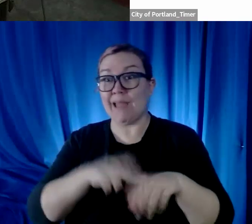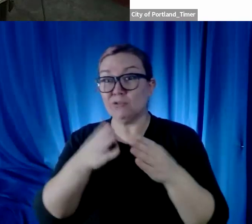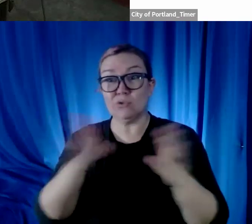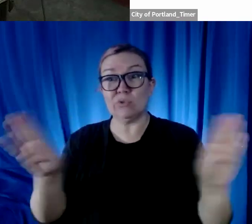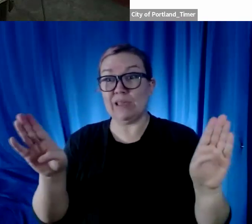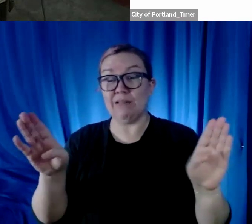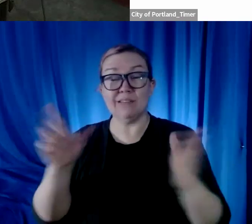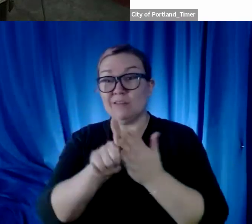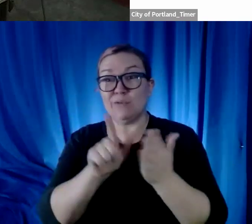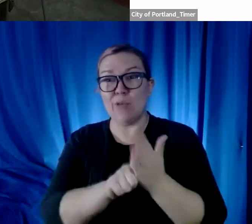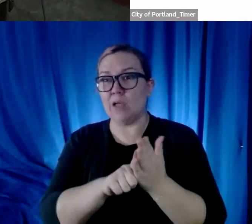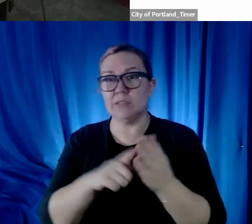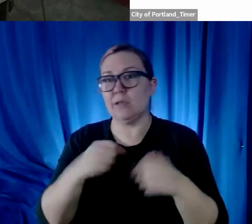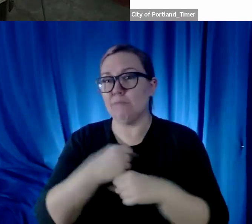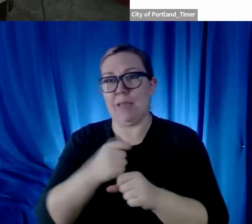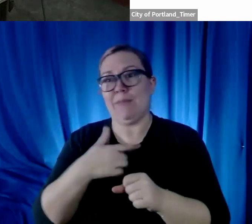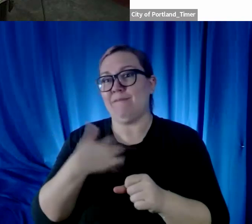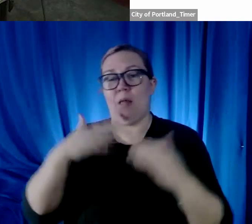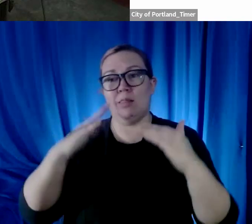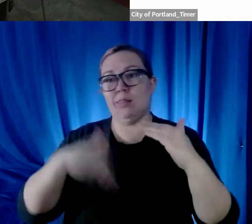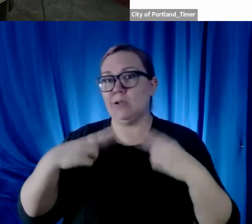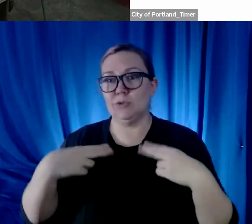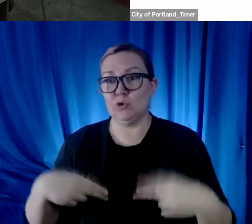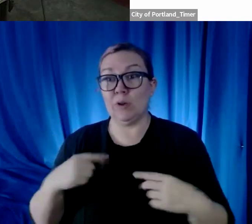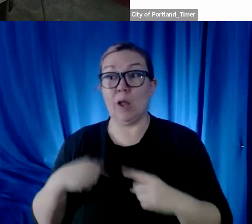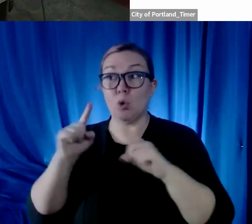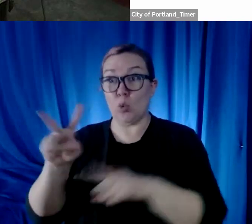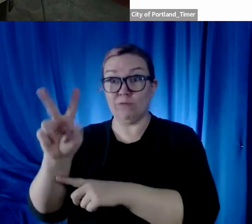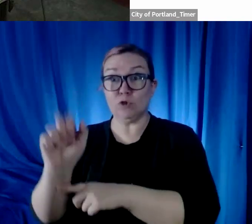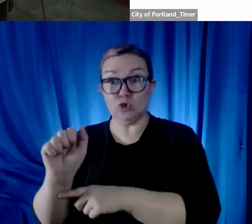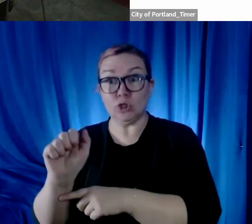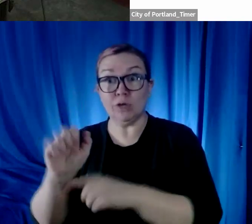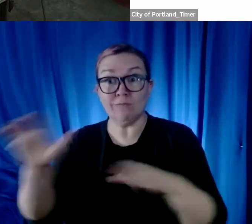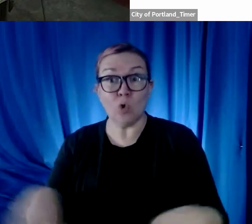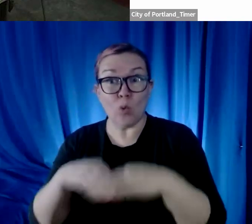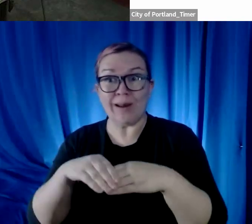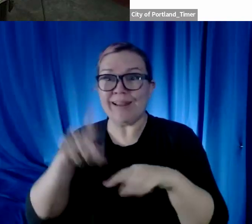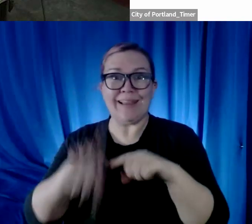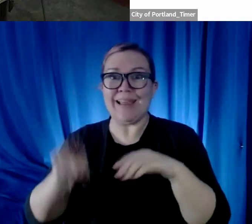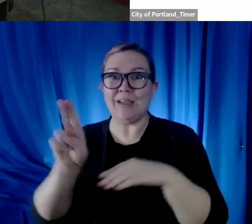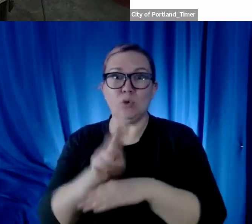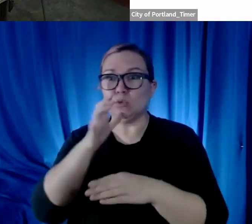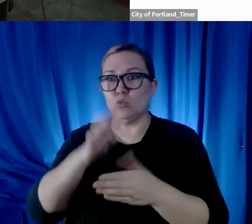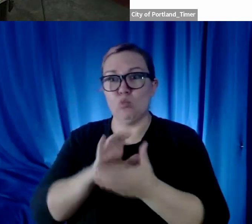In June, I will be in West Virginia for a wedding where I will be unable to use state-owned women's restrooms.